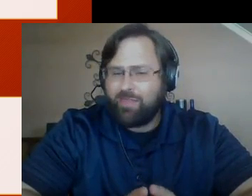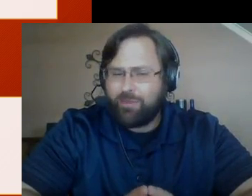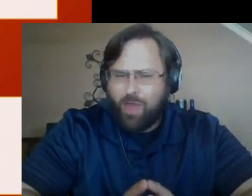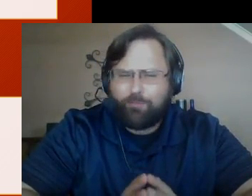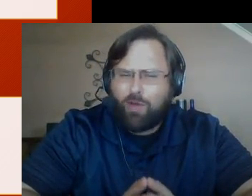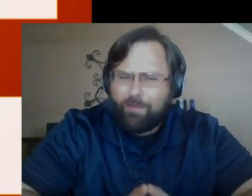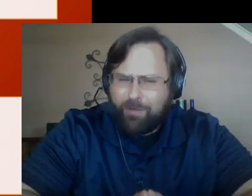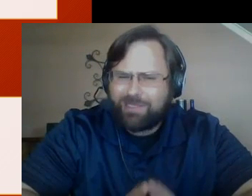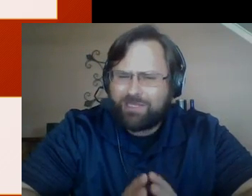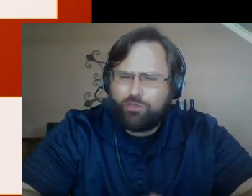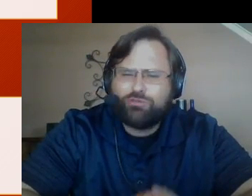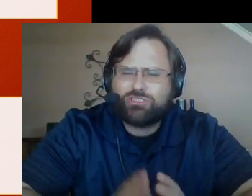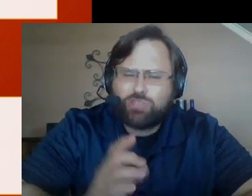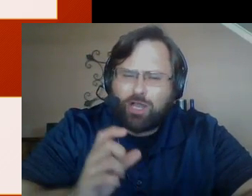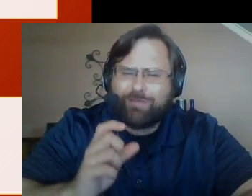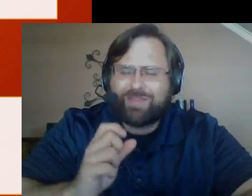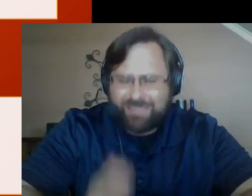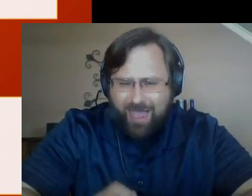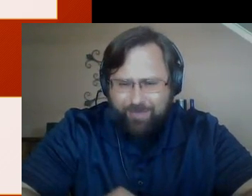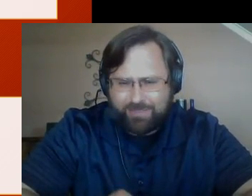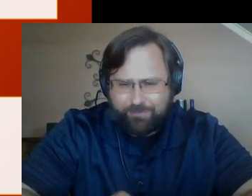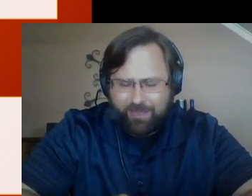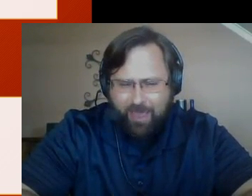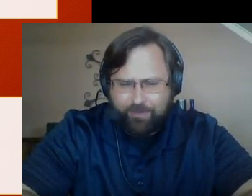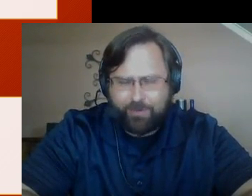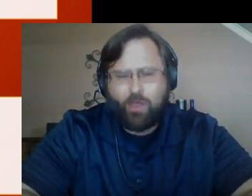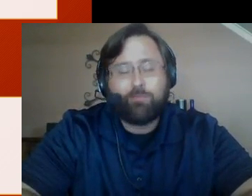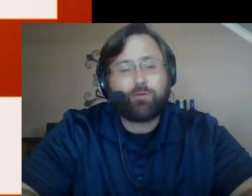they're not primarily used to talk about the time that something happened but